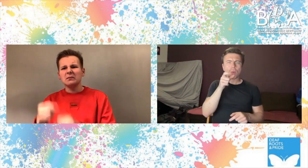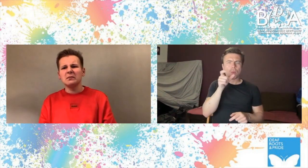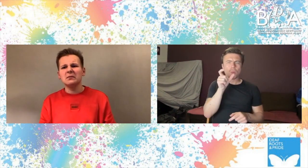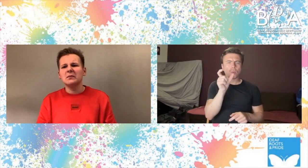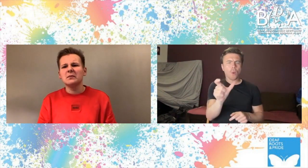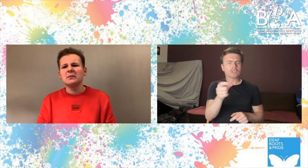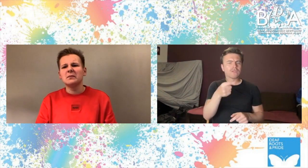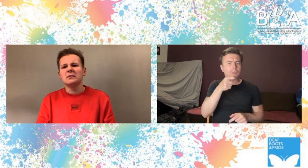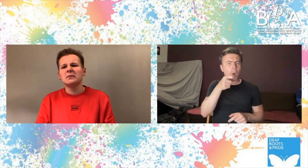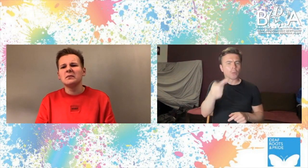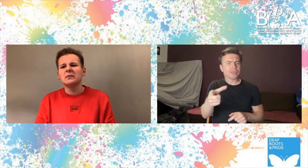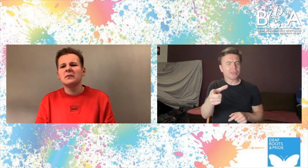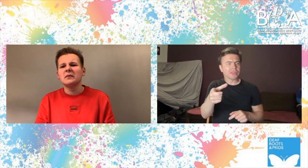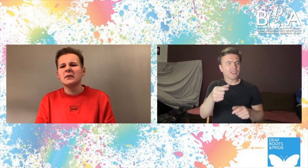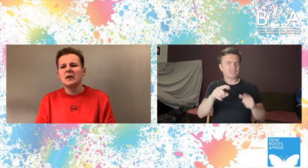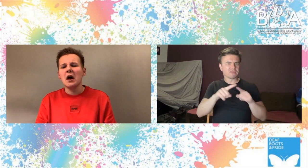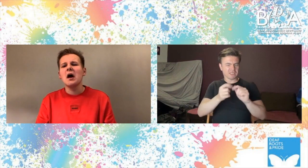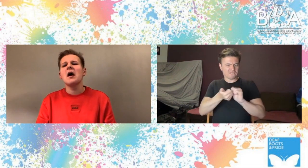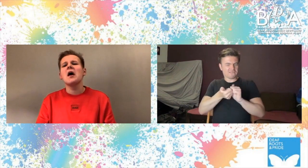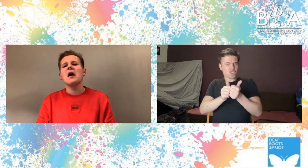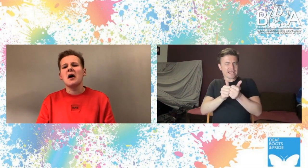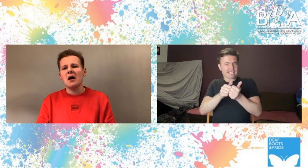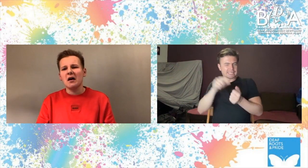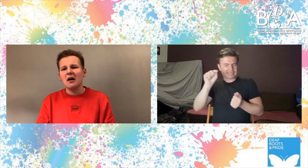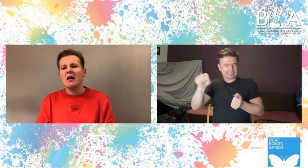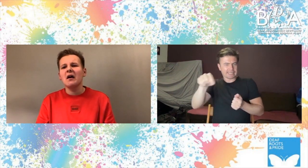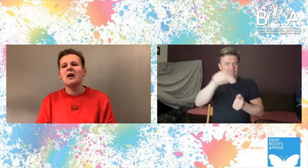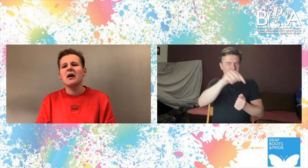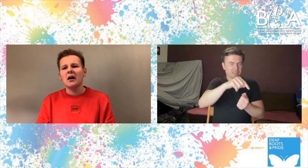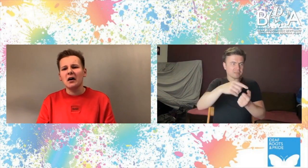Well It’s similar. It’s like a group of friends. It’s word-of-mouth really.